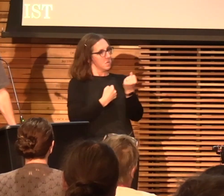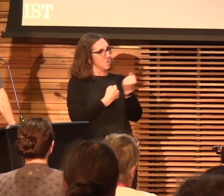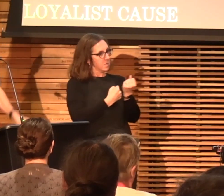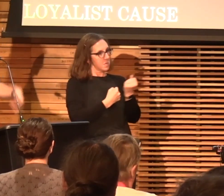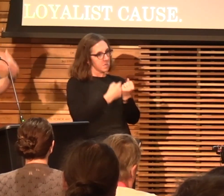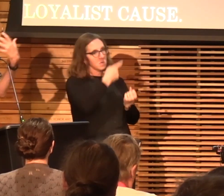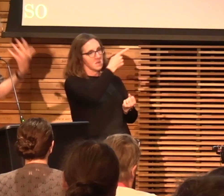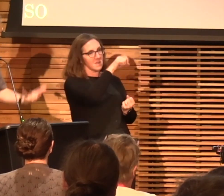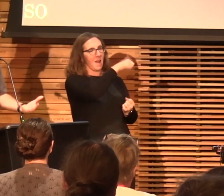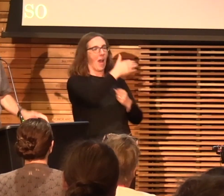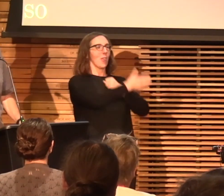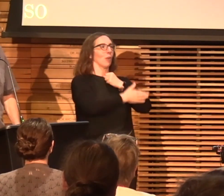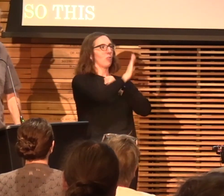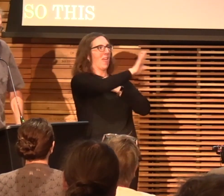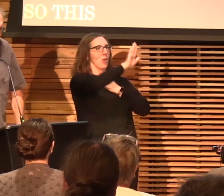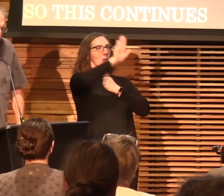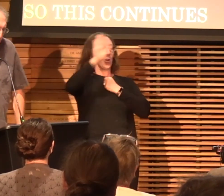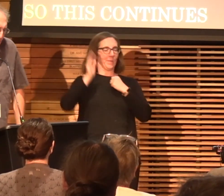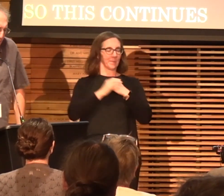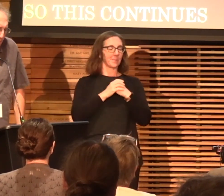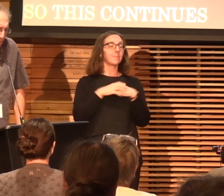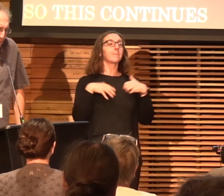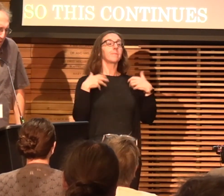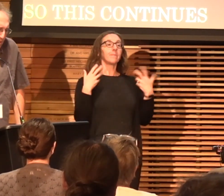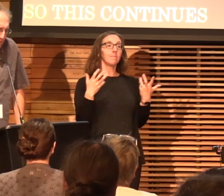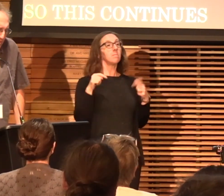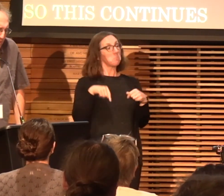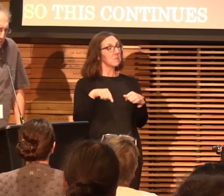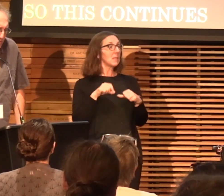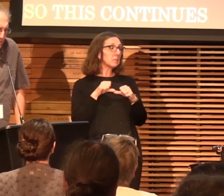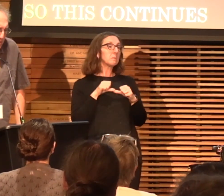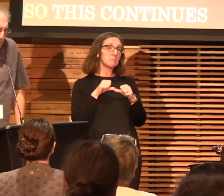So this continues 'til 1939.